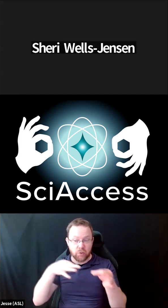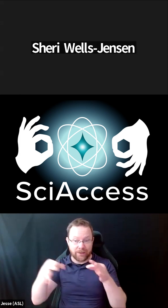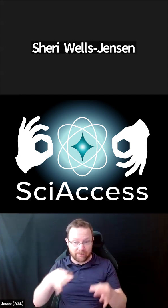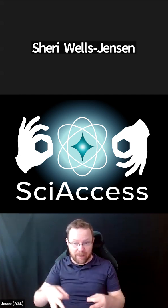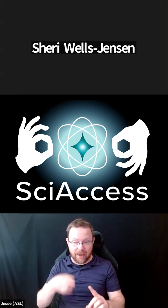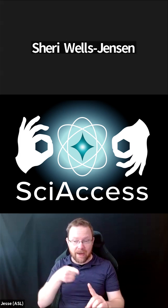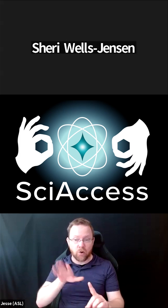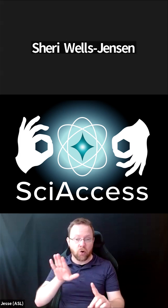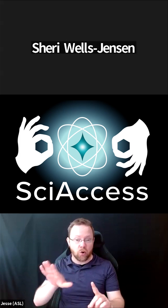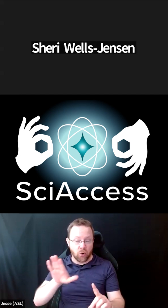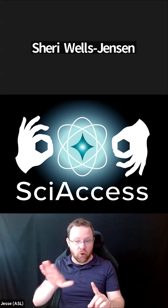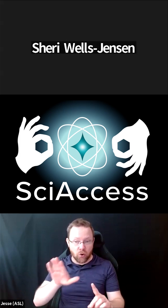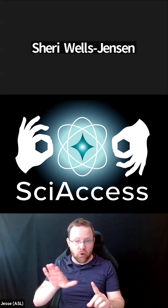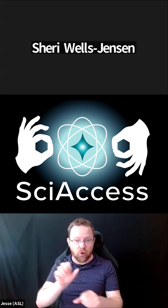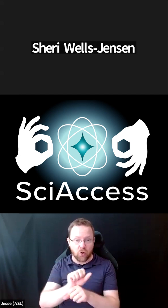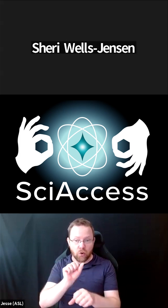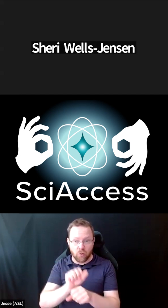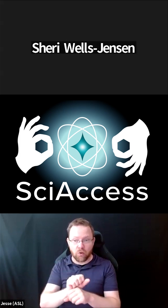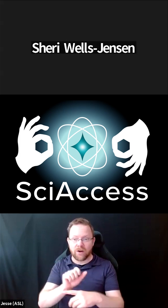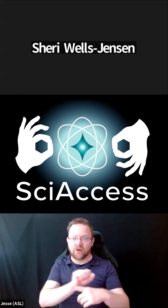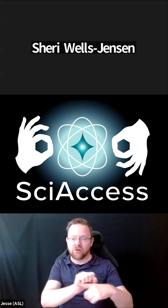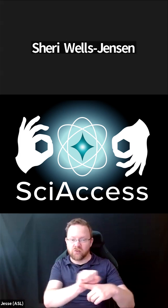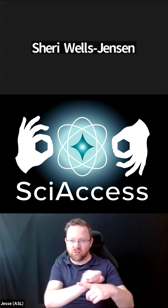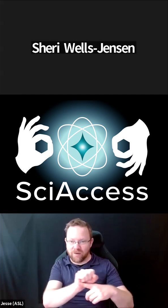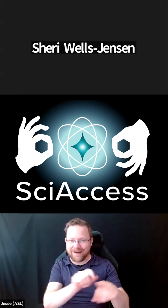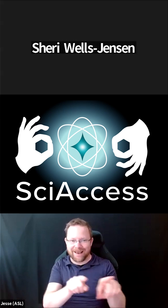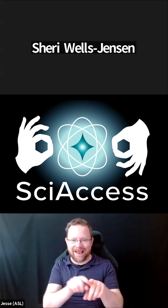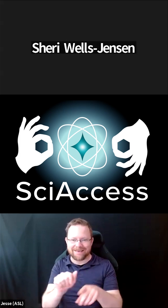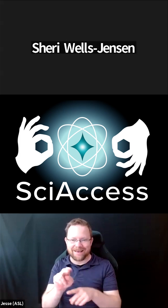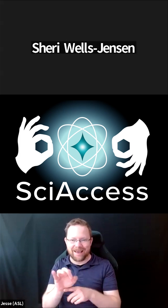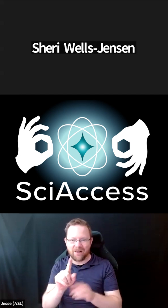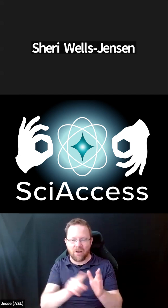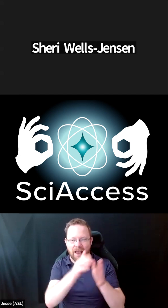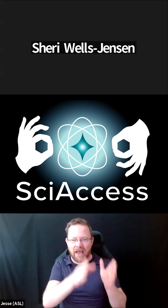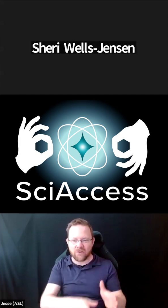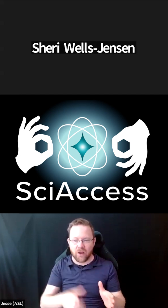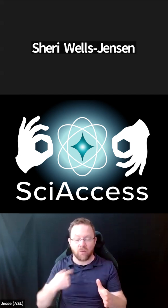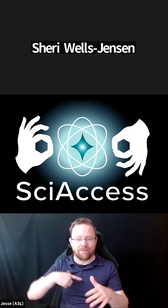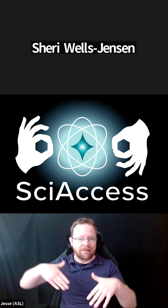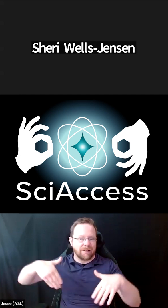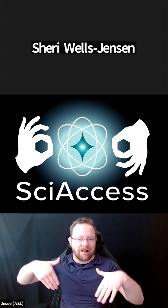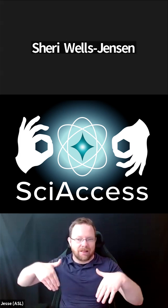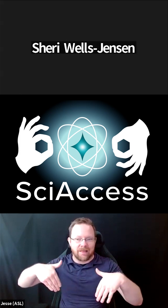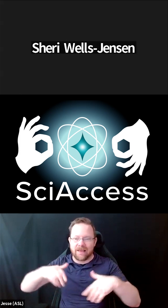analog astronaut. We haven't had a Deaf person as a whole analog astronaut